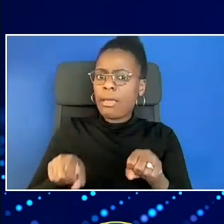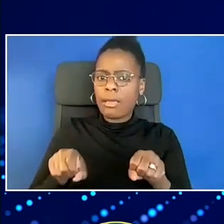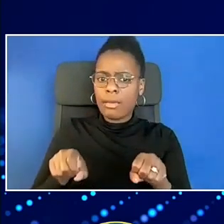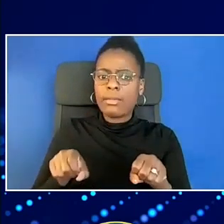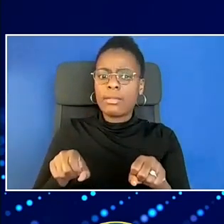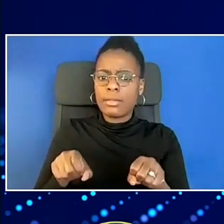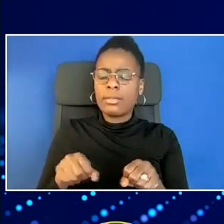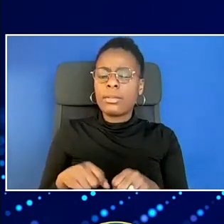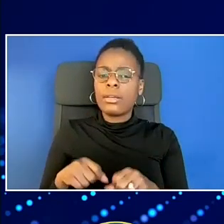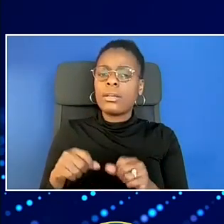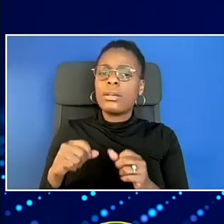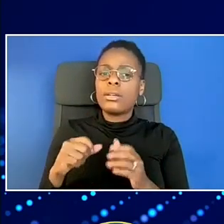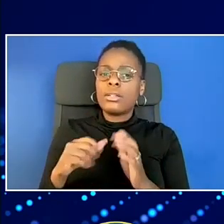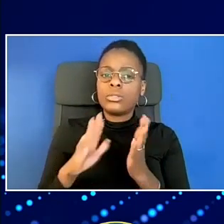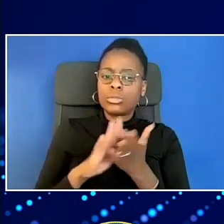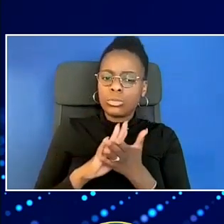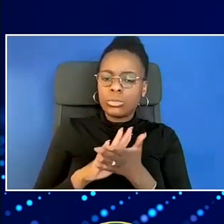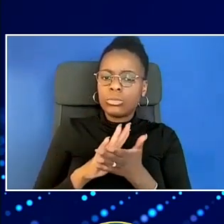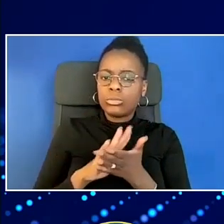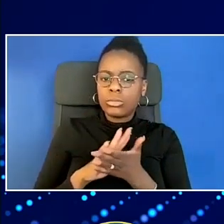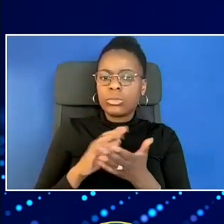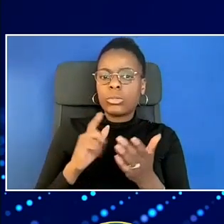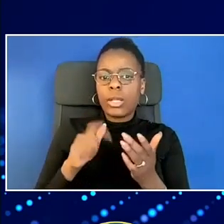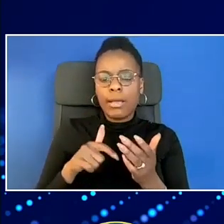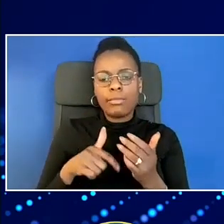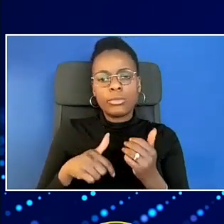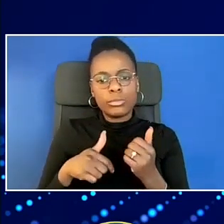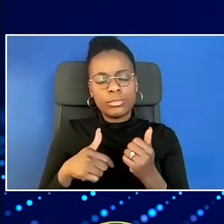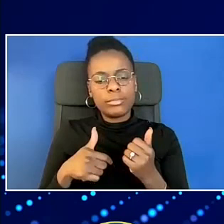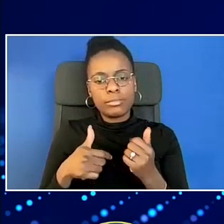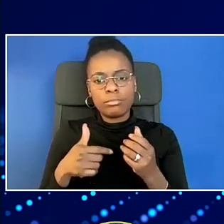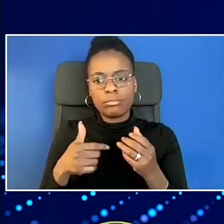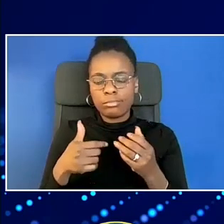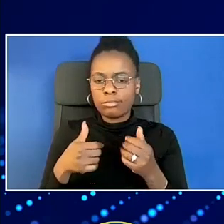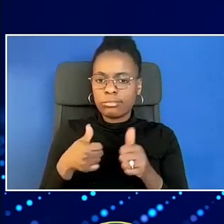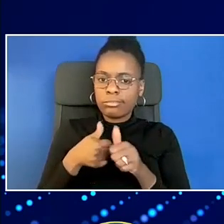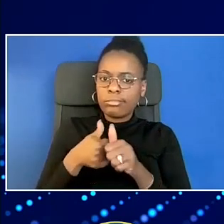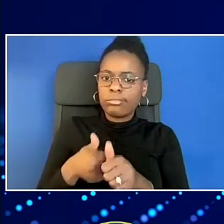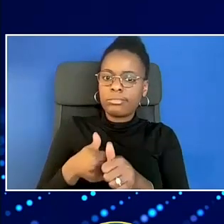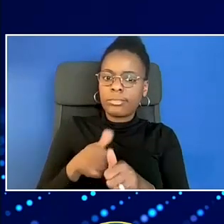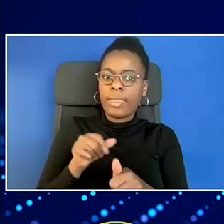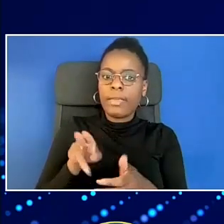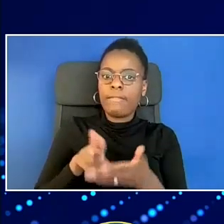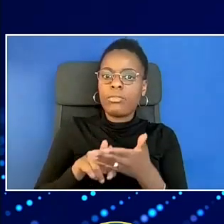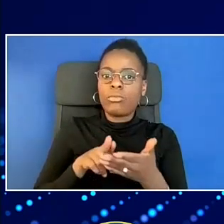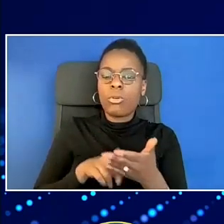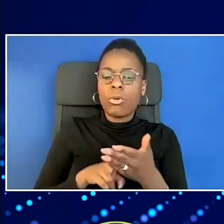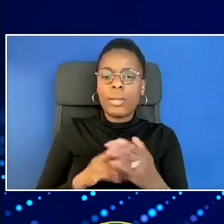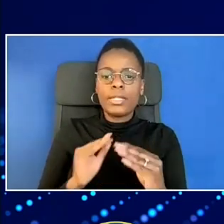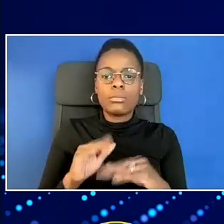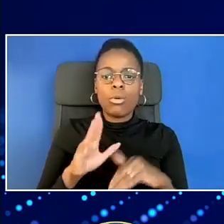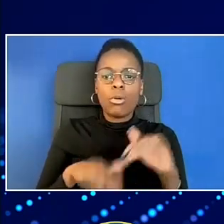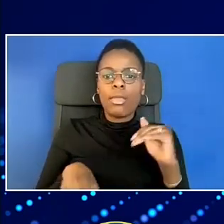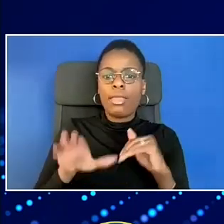subject to those requirements if they exceed- if their enrollment exceeds that threshold. So it's not- academic quality